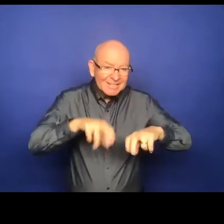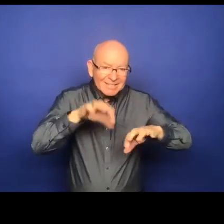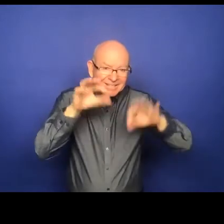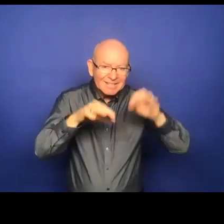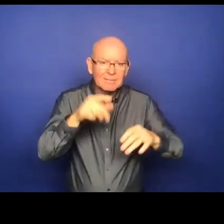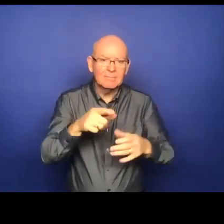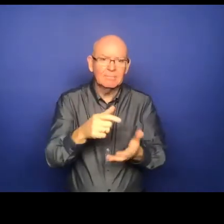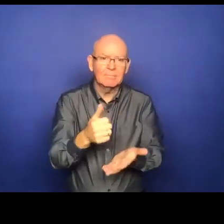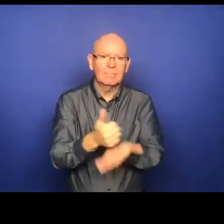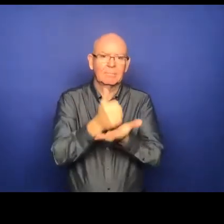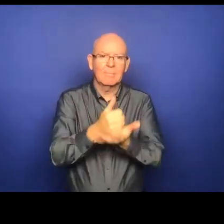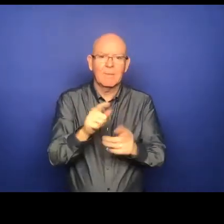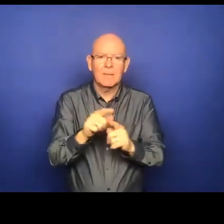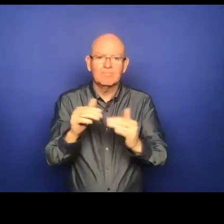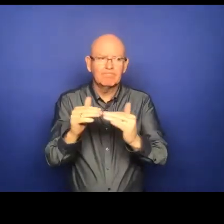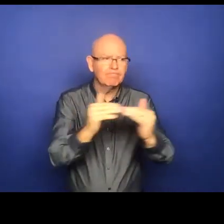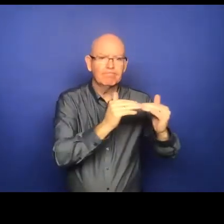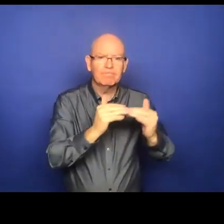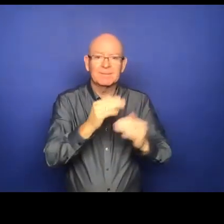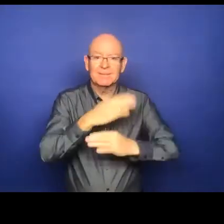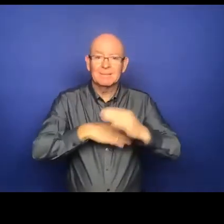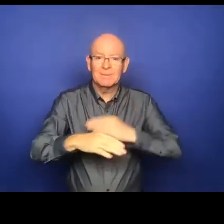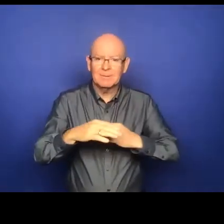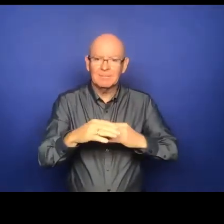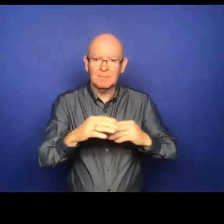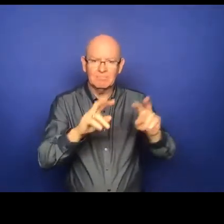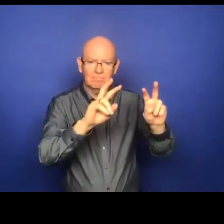Many of the data collections done now are being repeated over